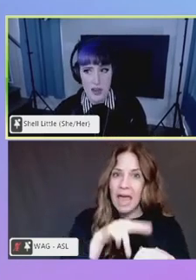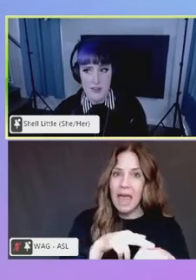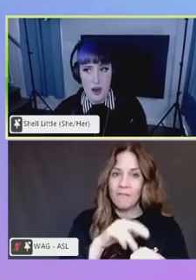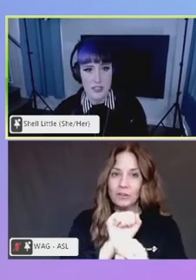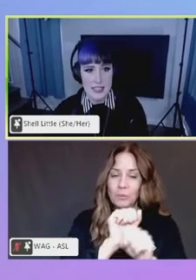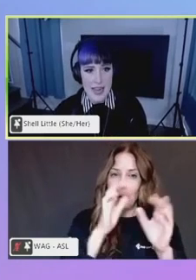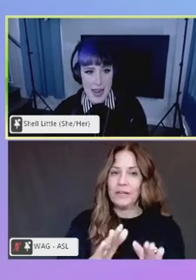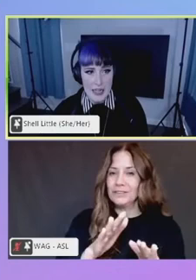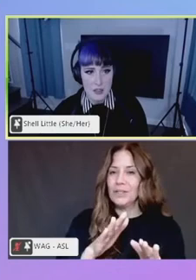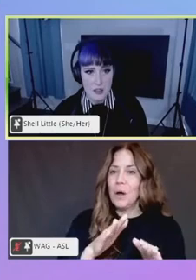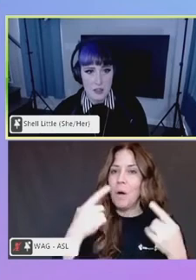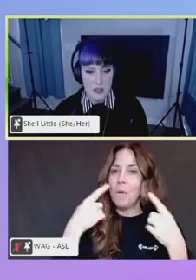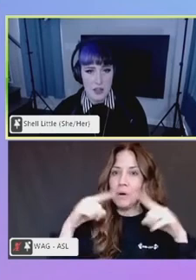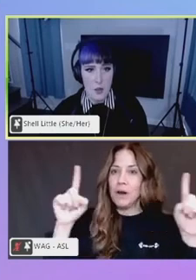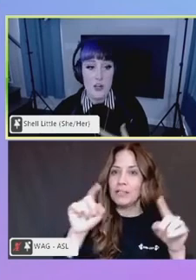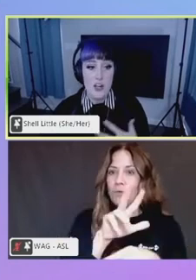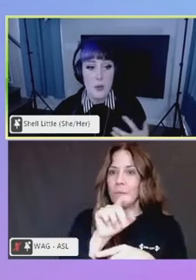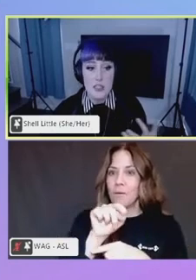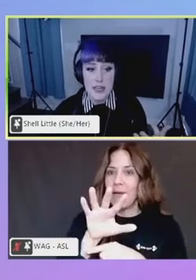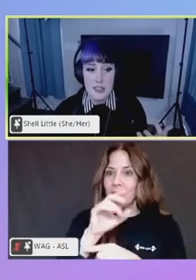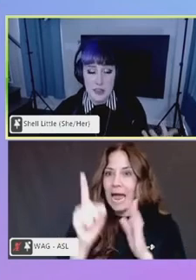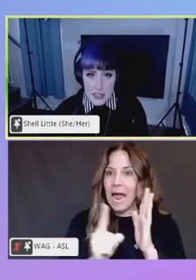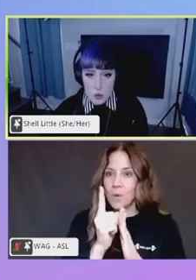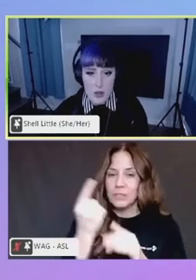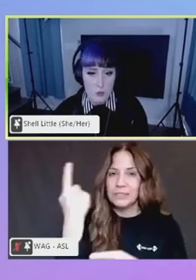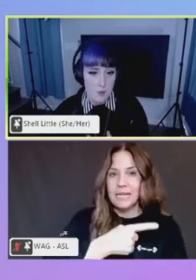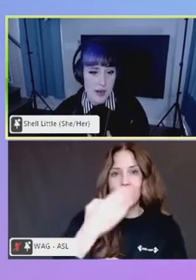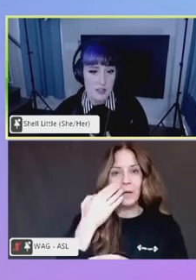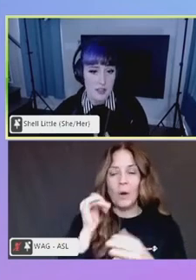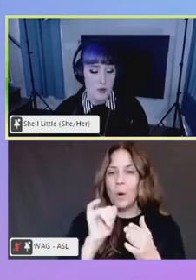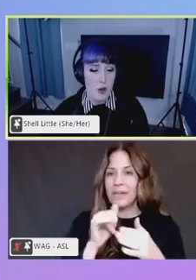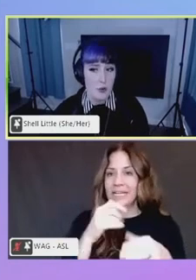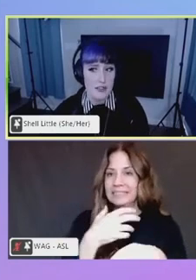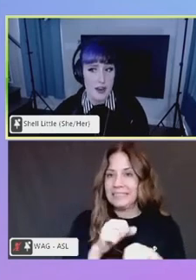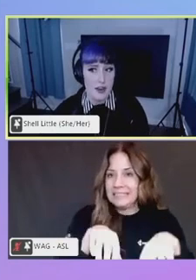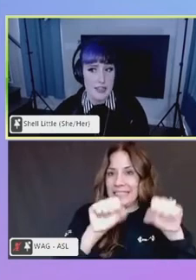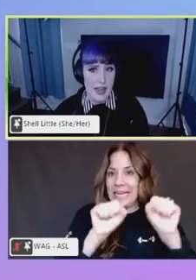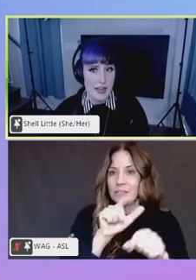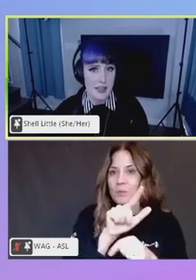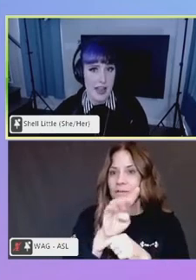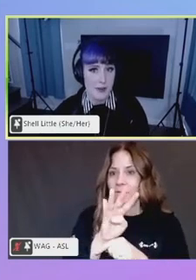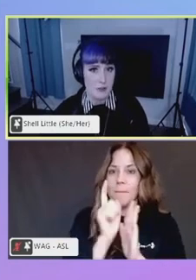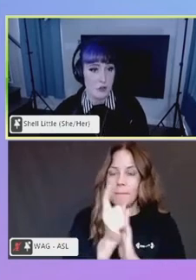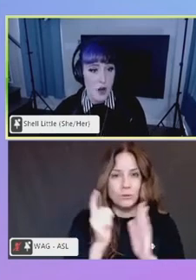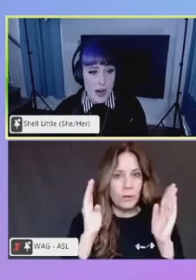nine different jobs. In one job right there. And if we think about the average employee, they are only